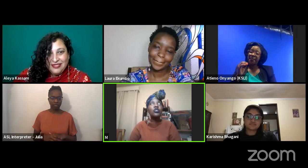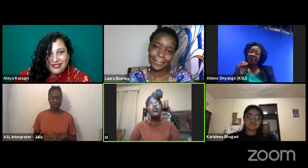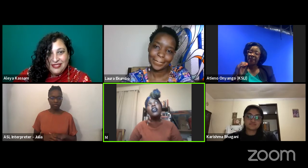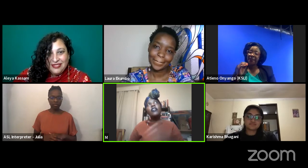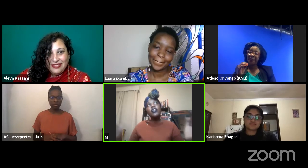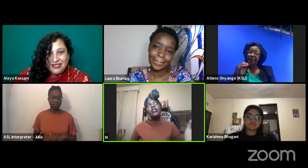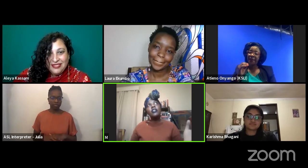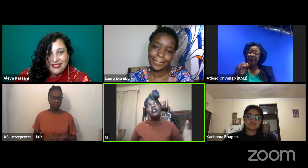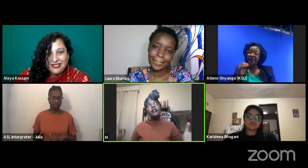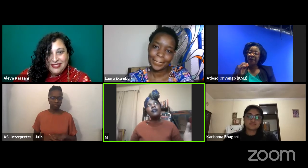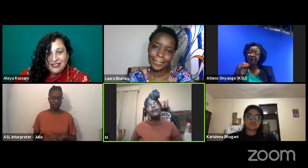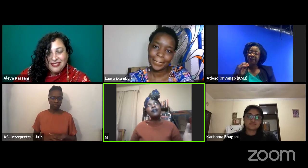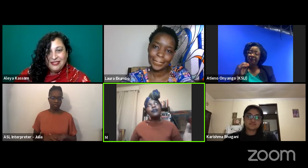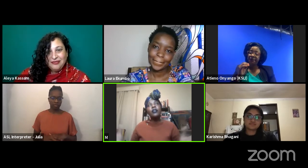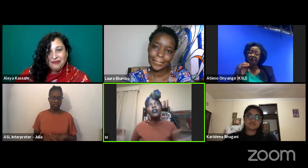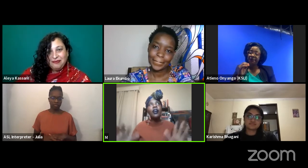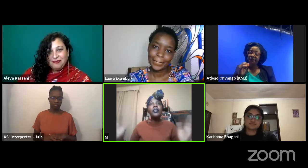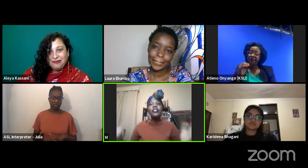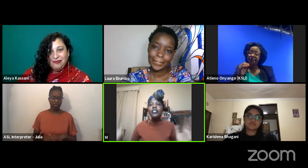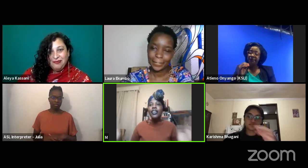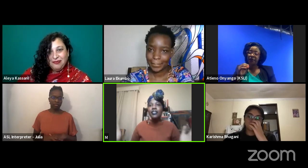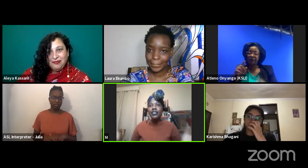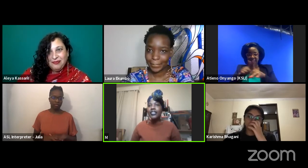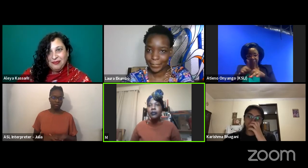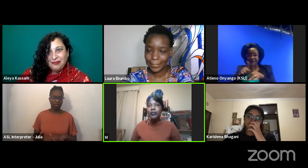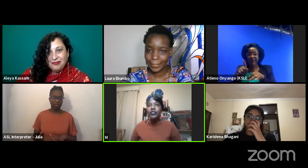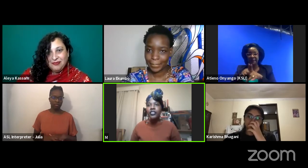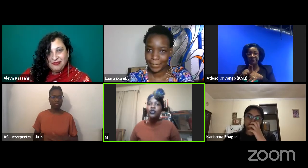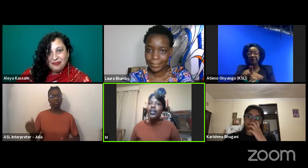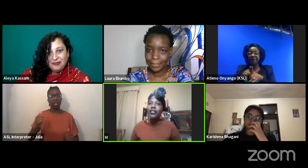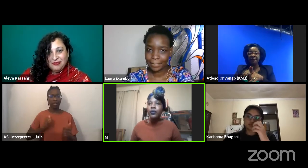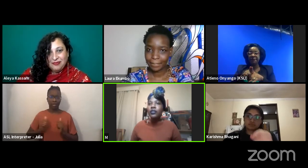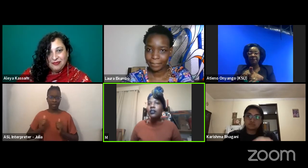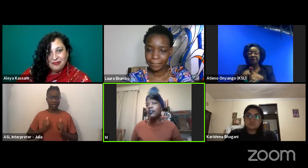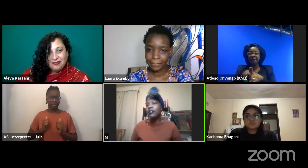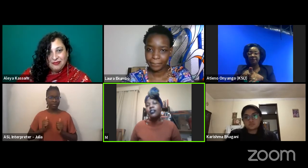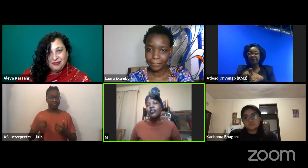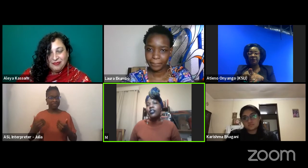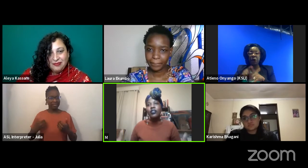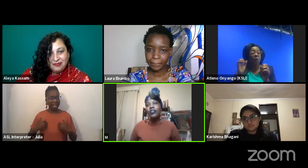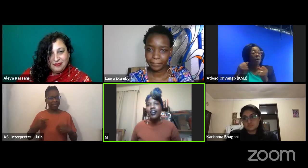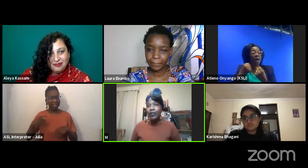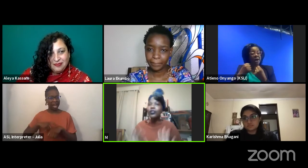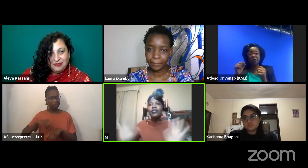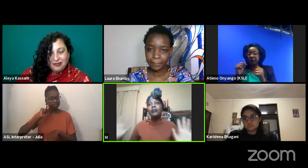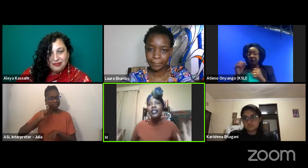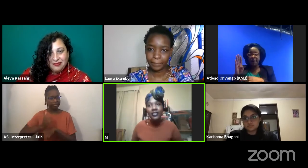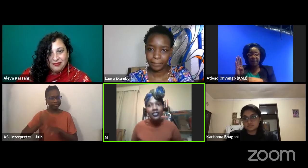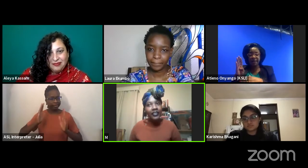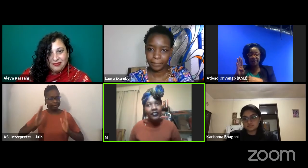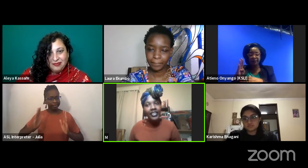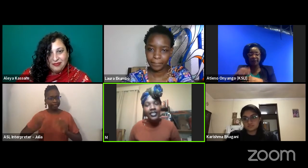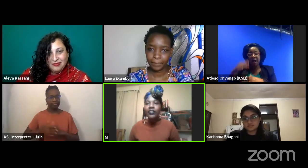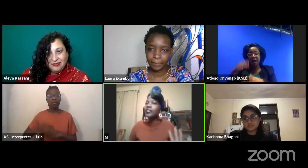So even in I mean, theater has a time limit, right? You can't be... I know this implies that you are like eight hours